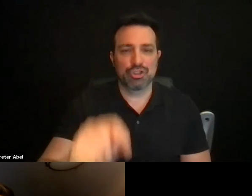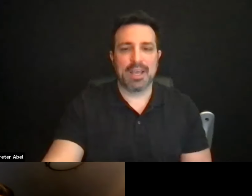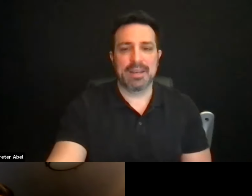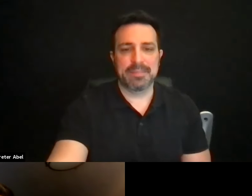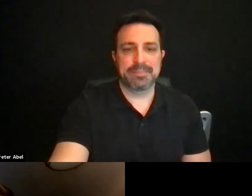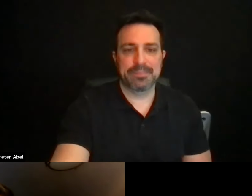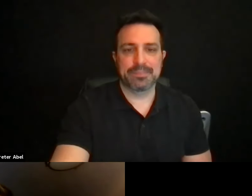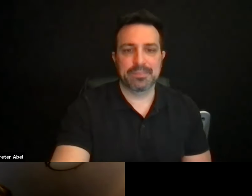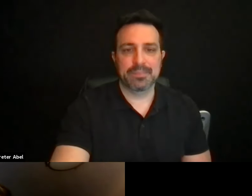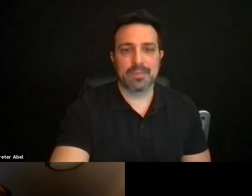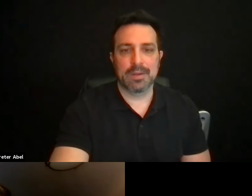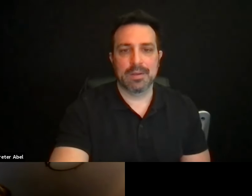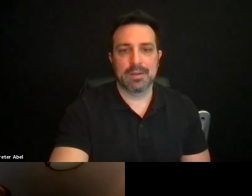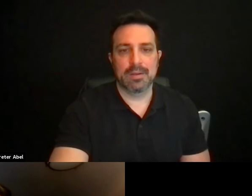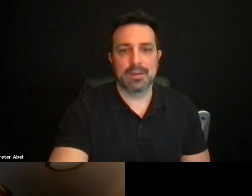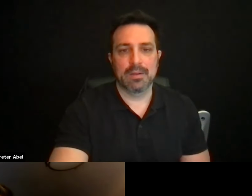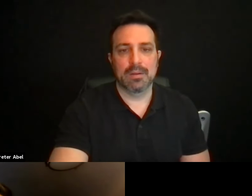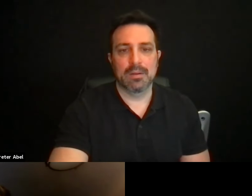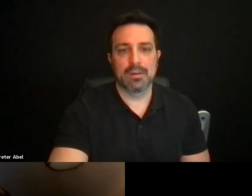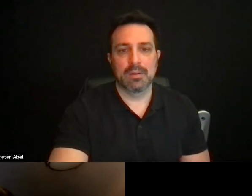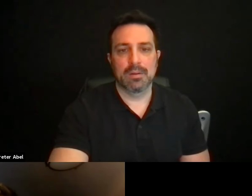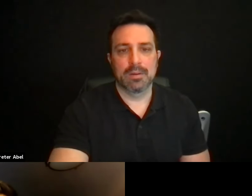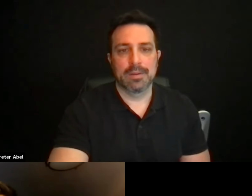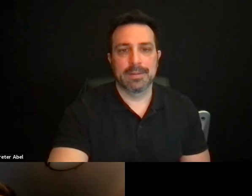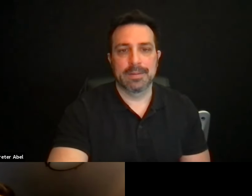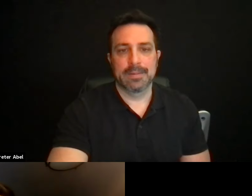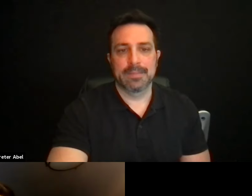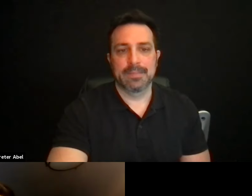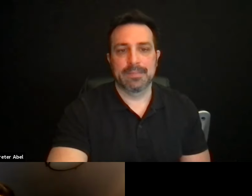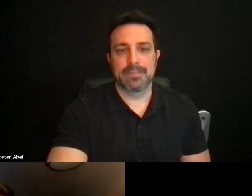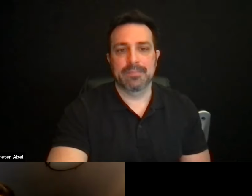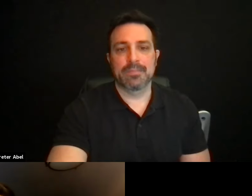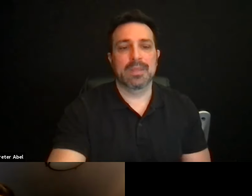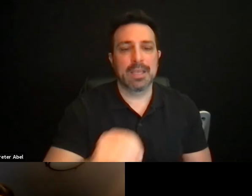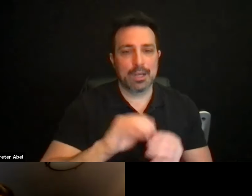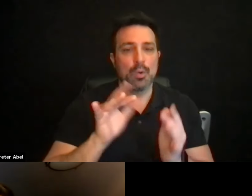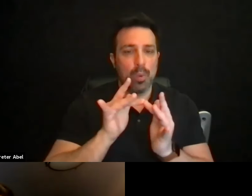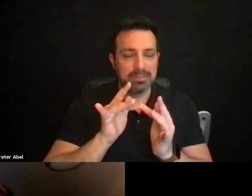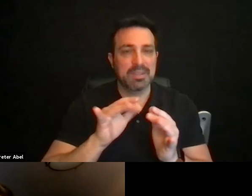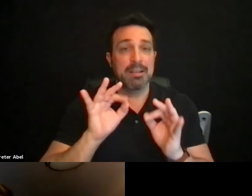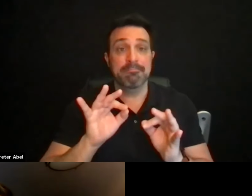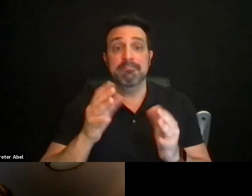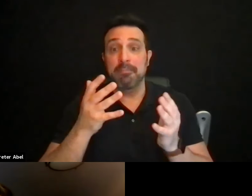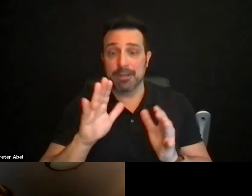do it now. Happy to do it. Free to do it afterwards. The link again is in the chat and it's on our